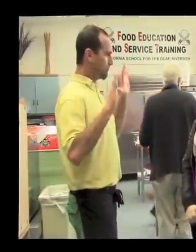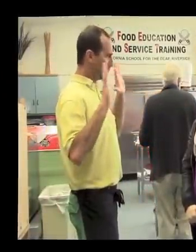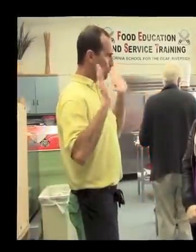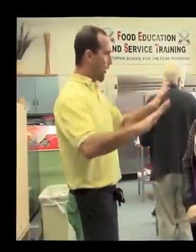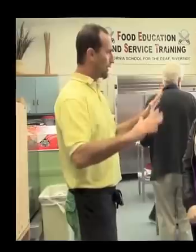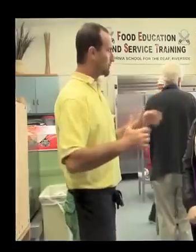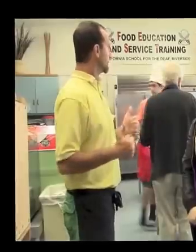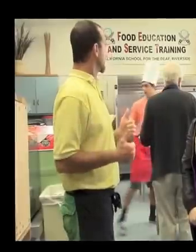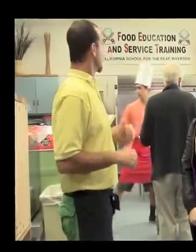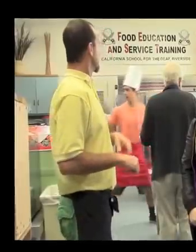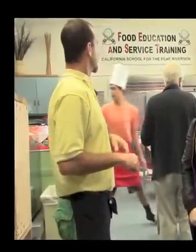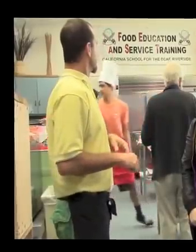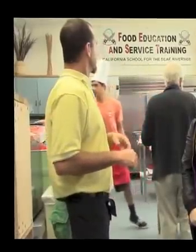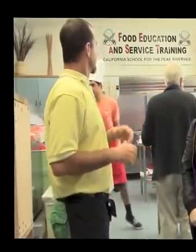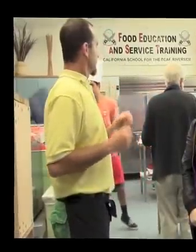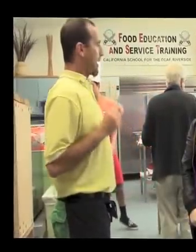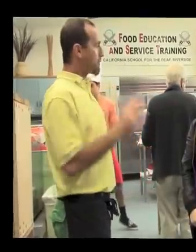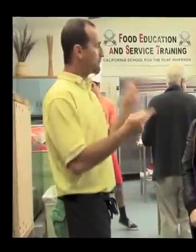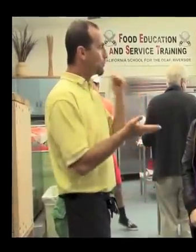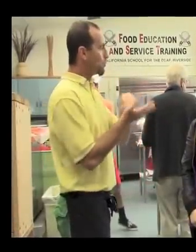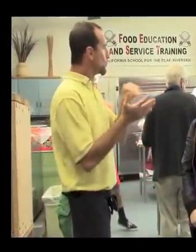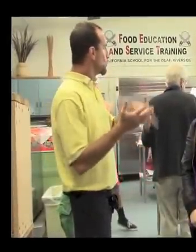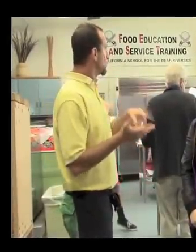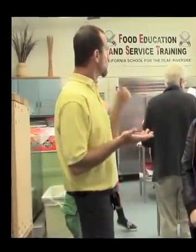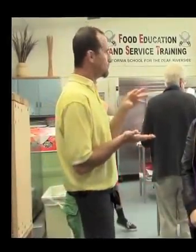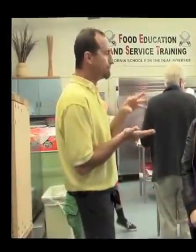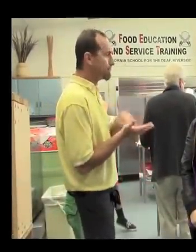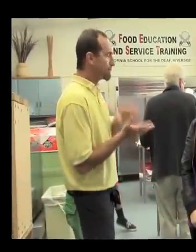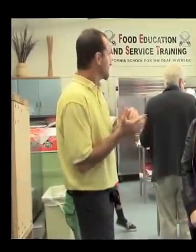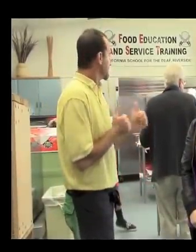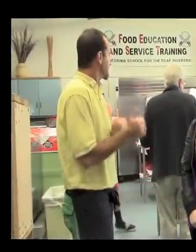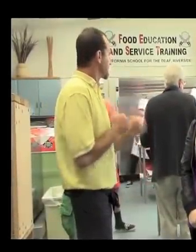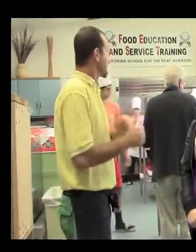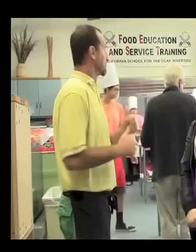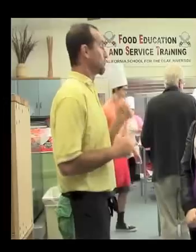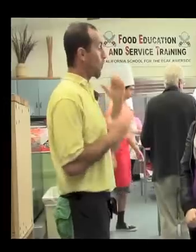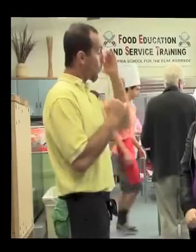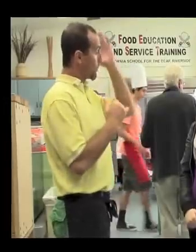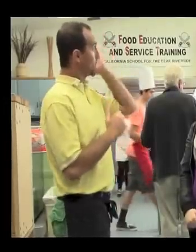Teacher Ian: Great! This is an opportuntiy for students to learn how to compete.